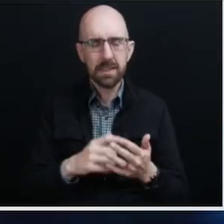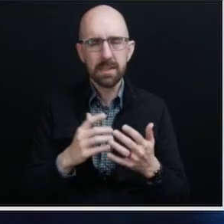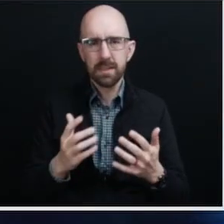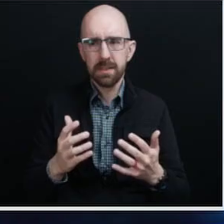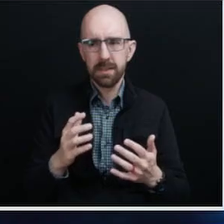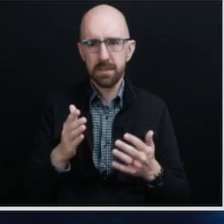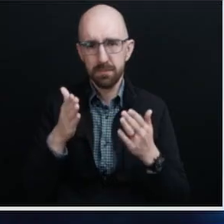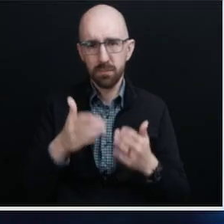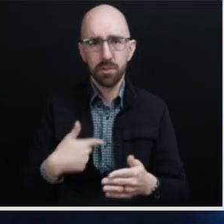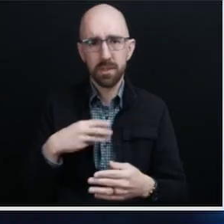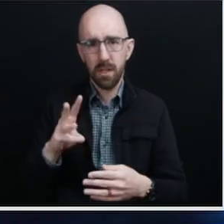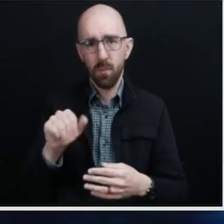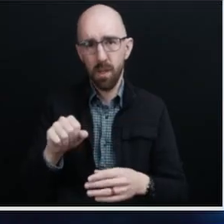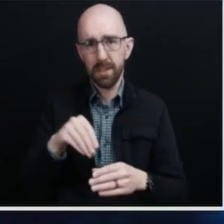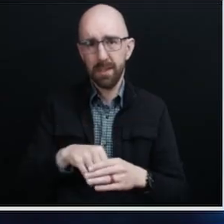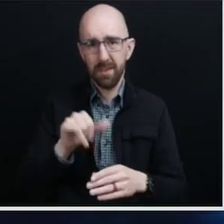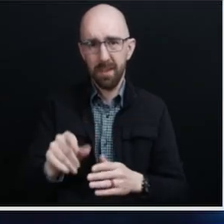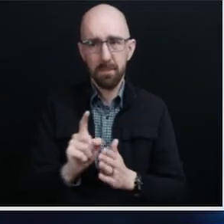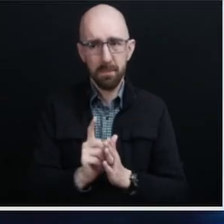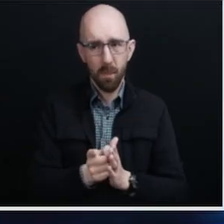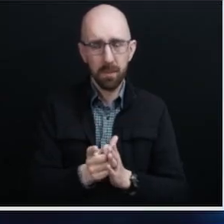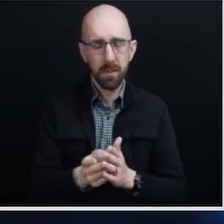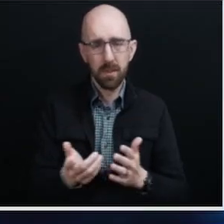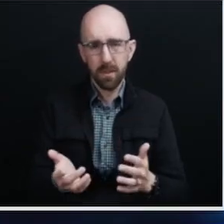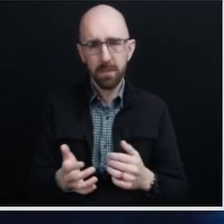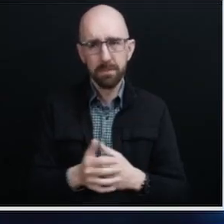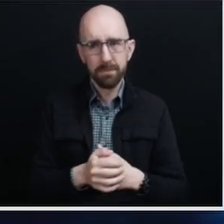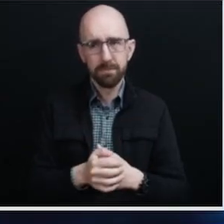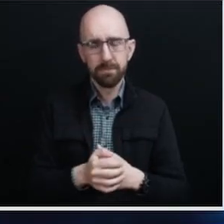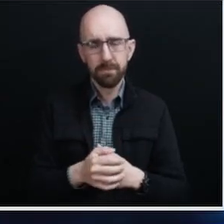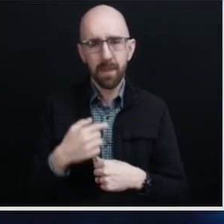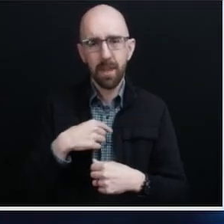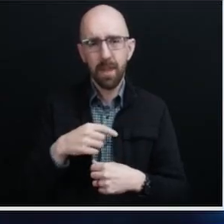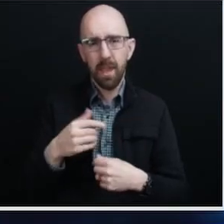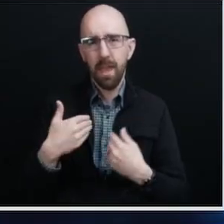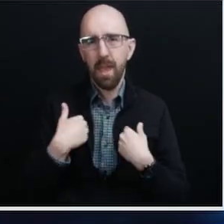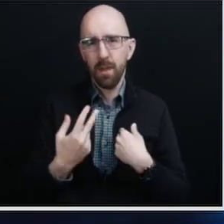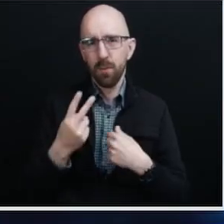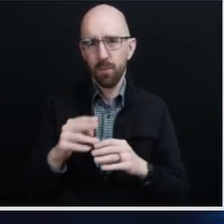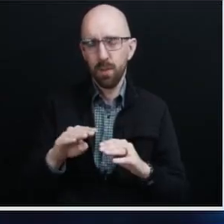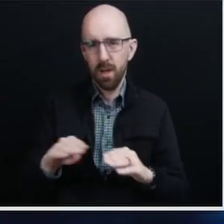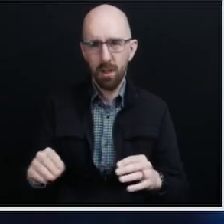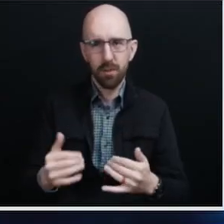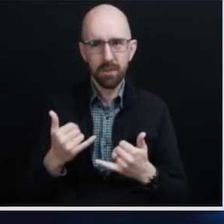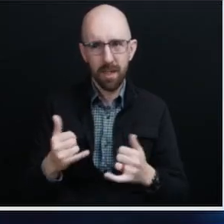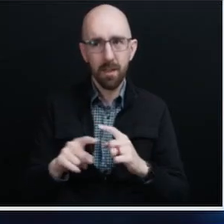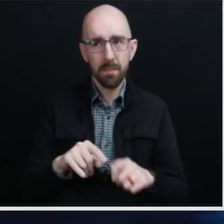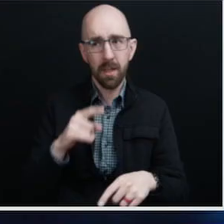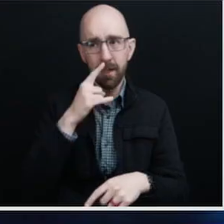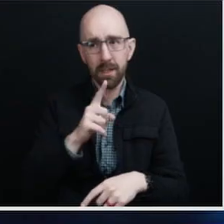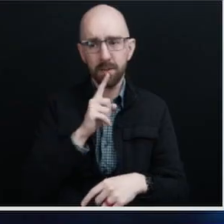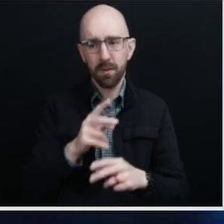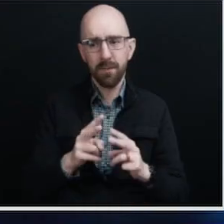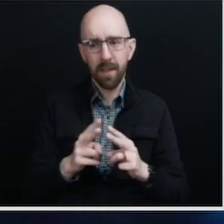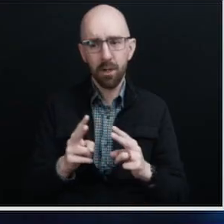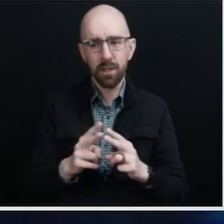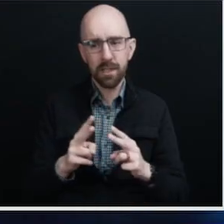was in that moment. I have two toddlers now, but you know, kids are very curious and innocent,